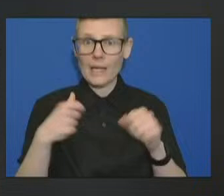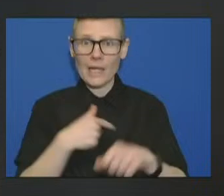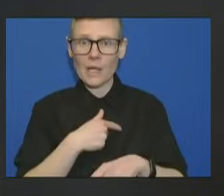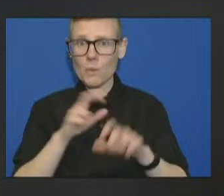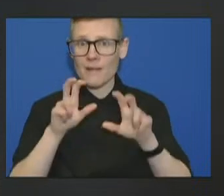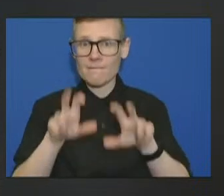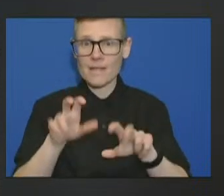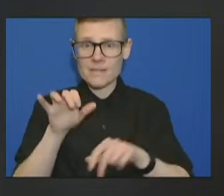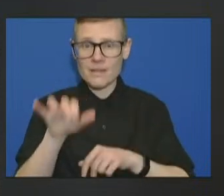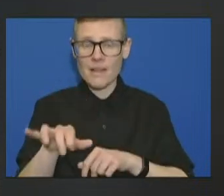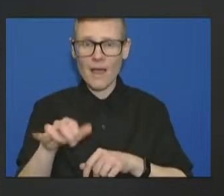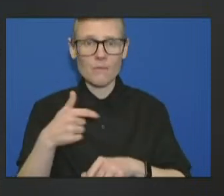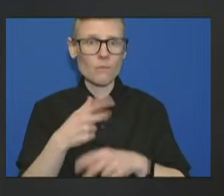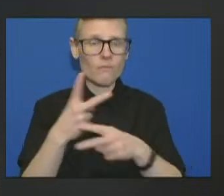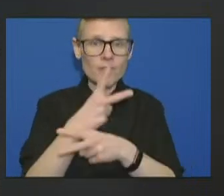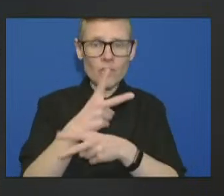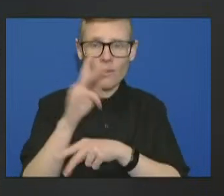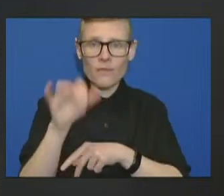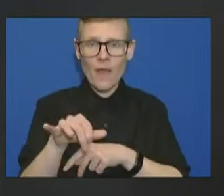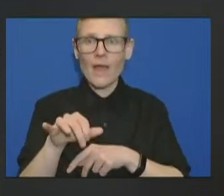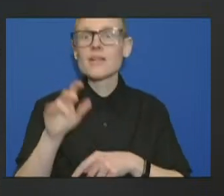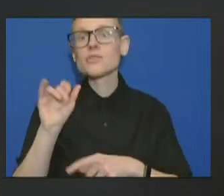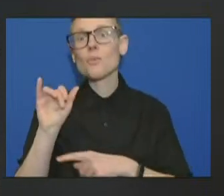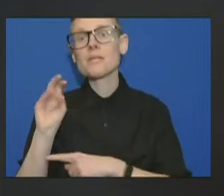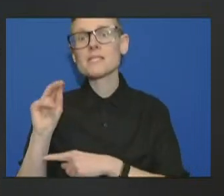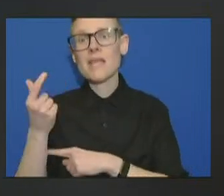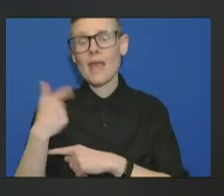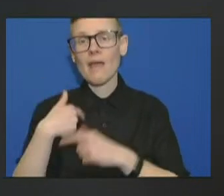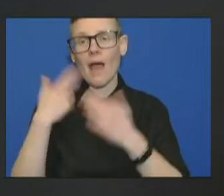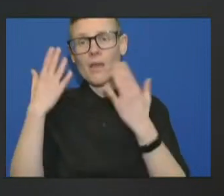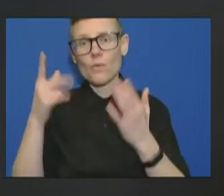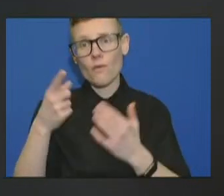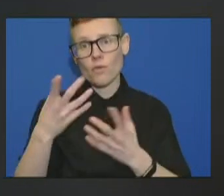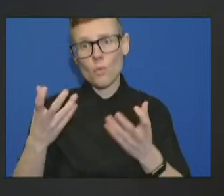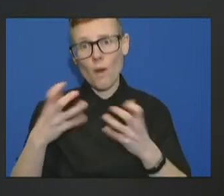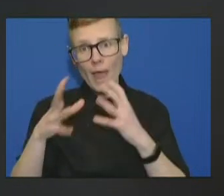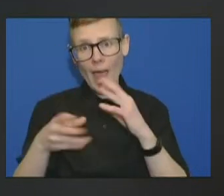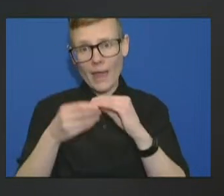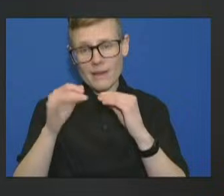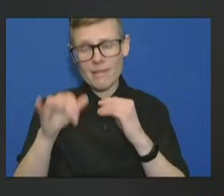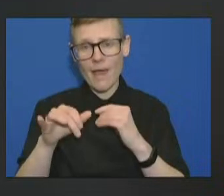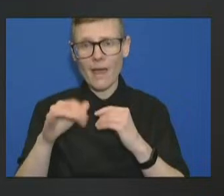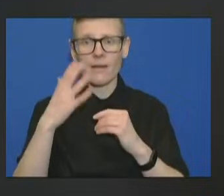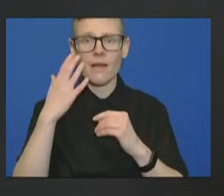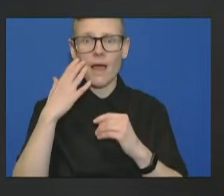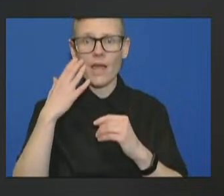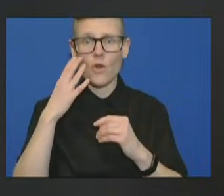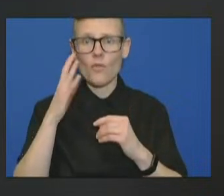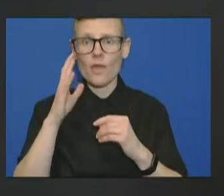question on the table of, like, what on earth are we doing with this? And can we invest in this